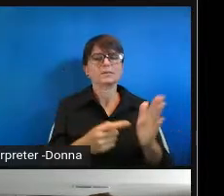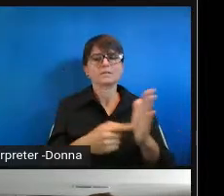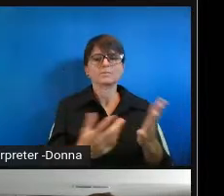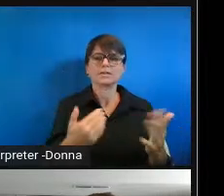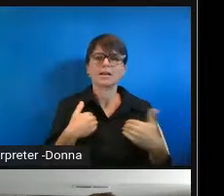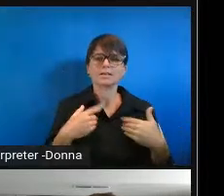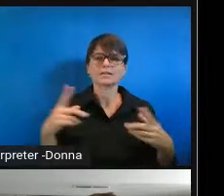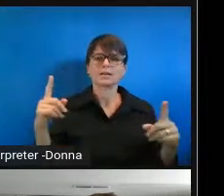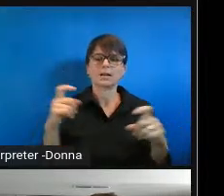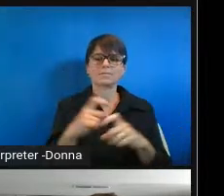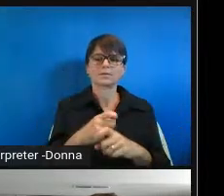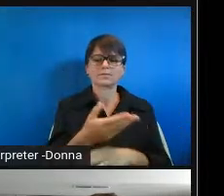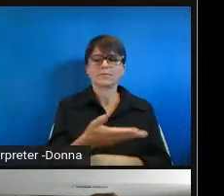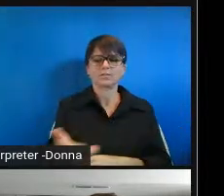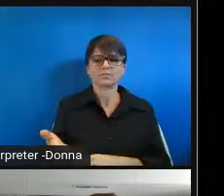devices but it introduces context